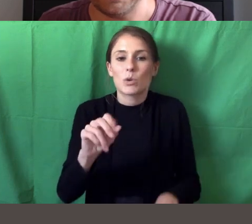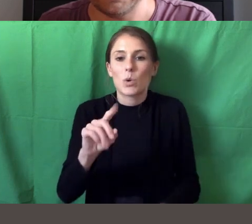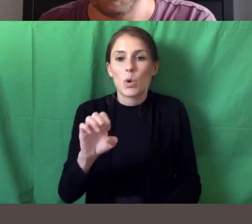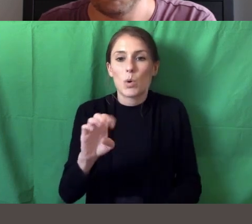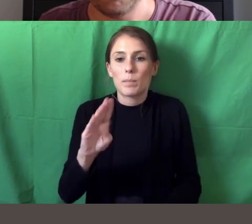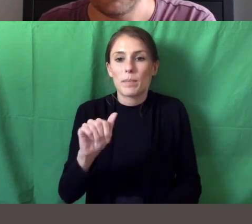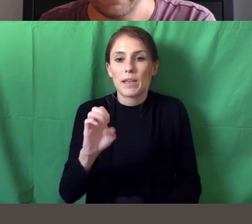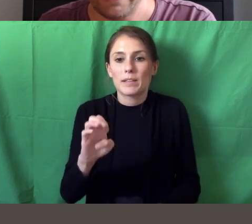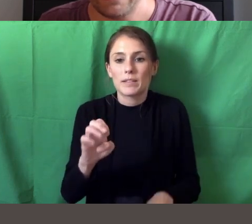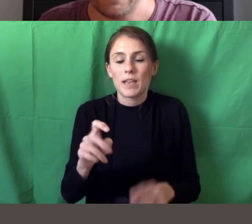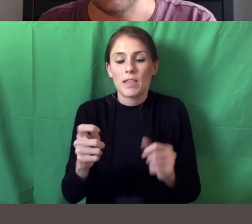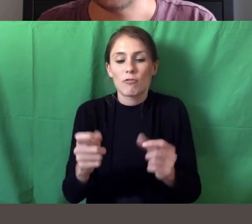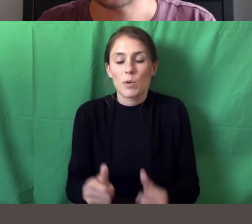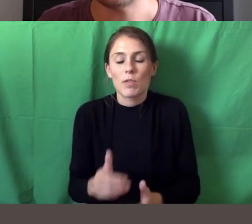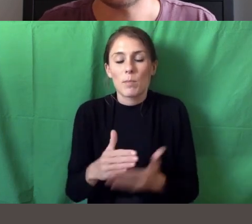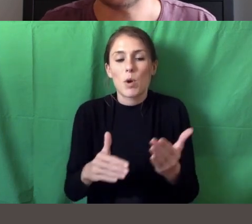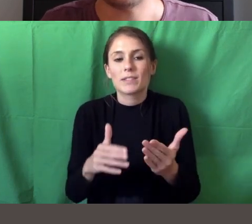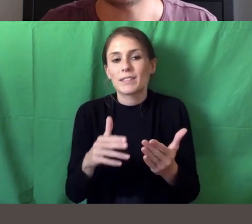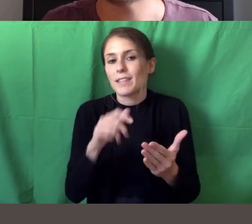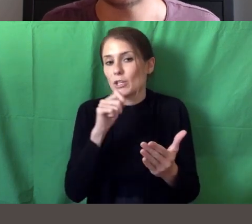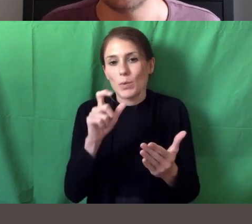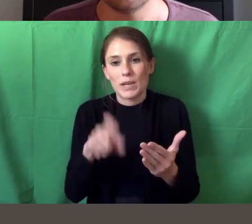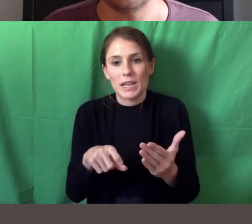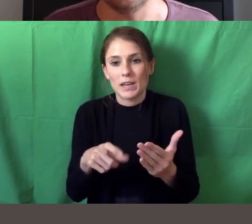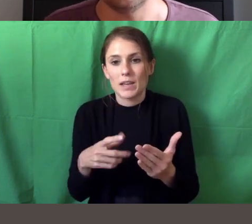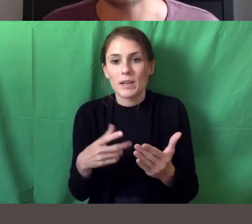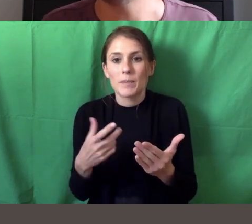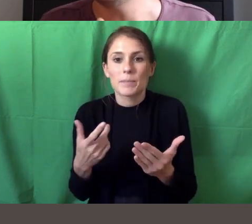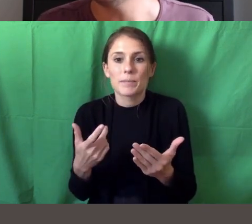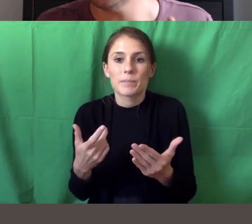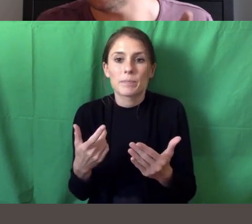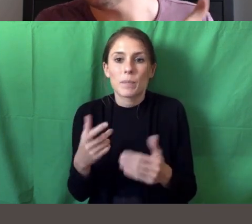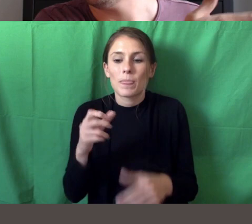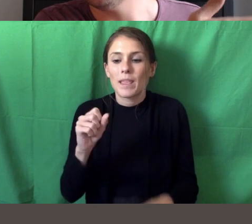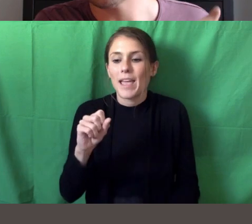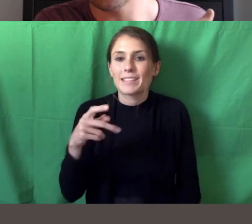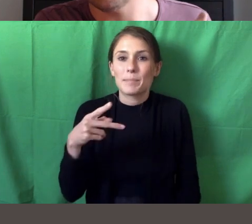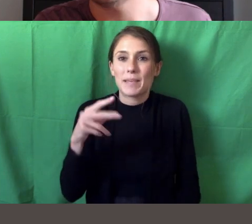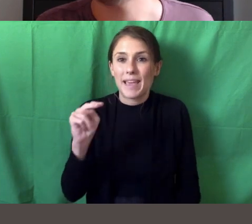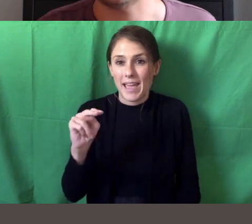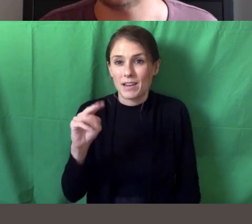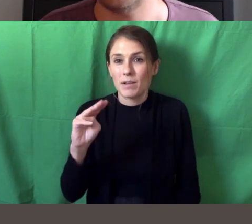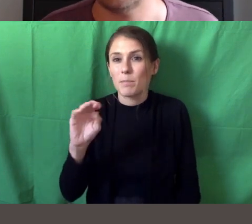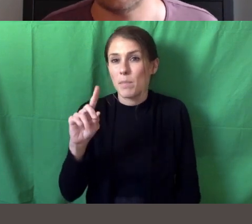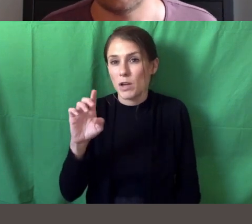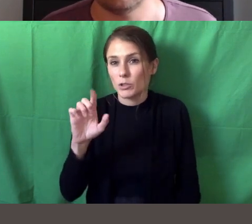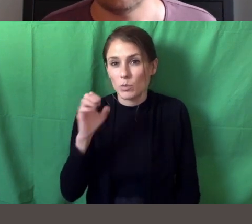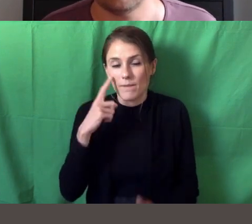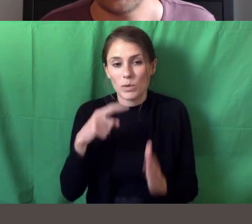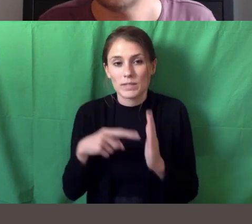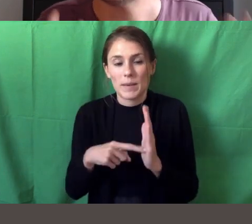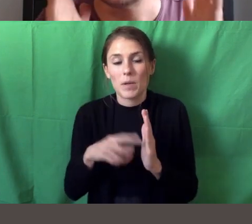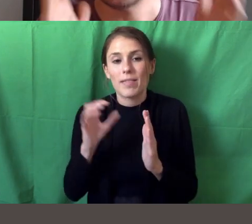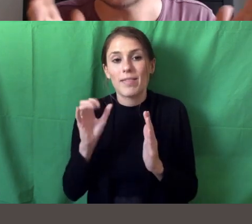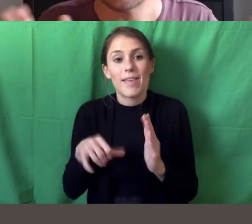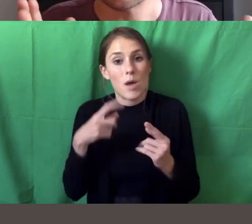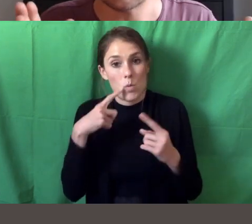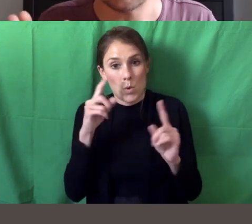PyTest codebase and stripped away the parts they didn't need, including the vulnerable SVN